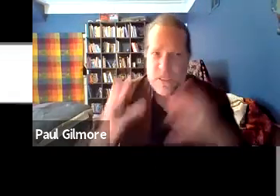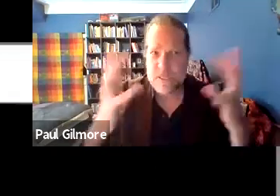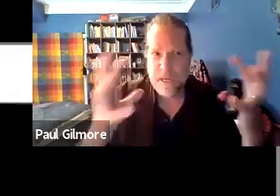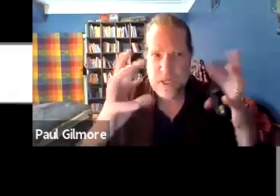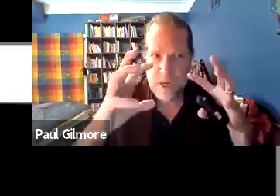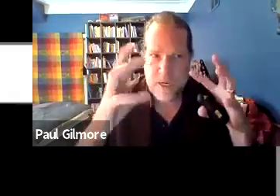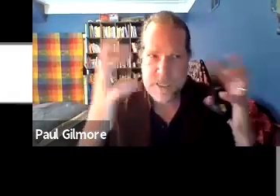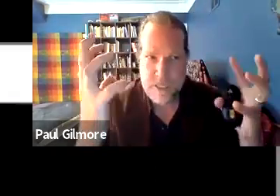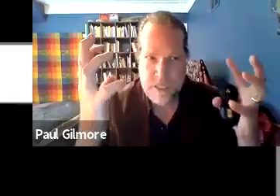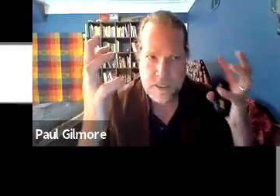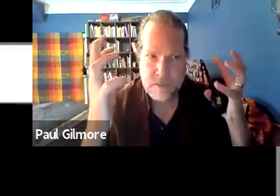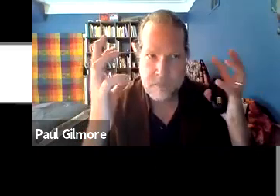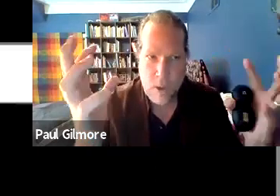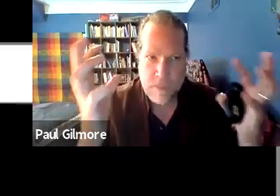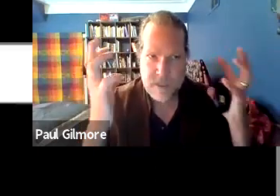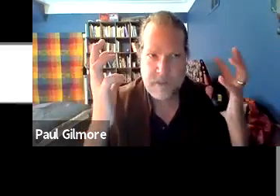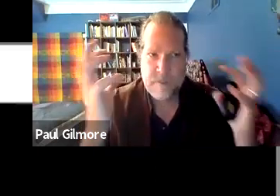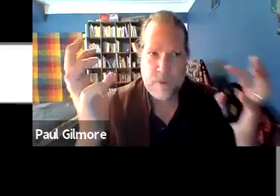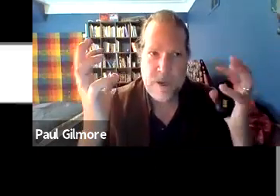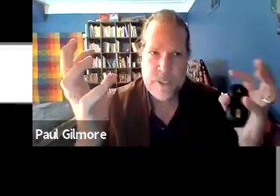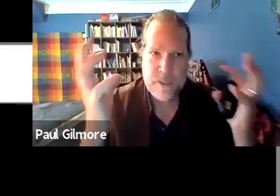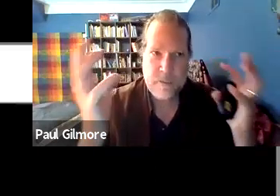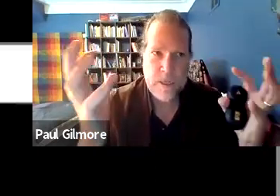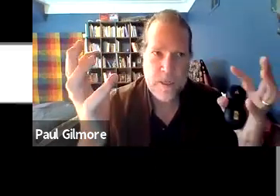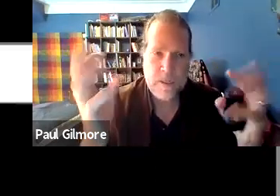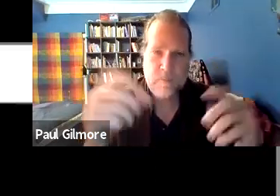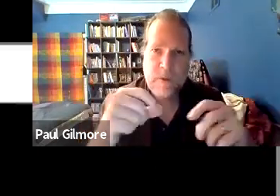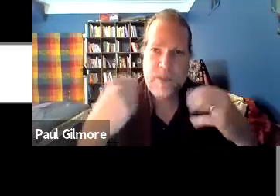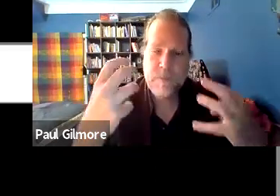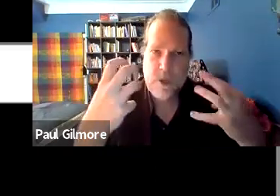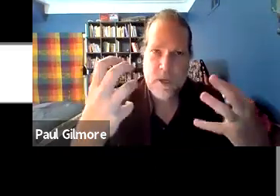This is actually our key moment of immigration in America, when people talk